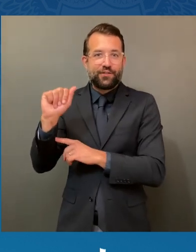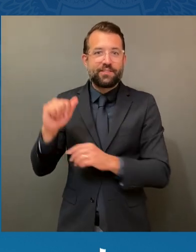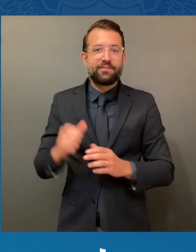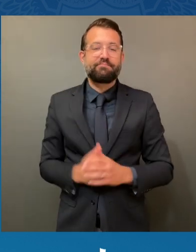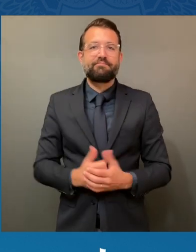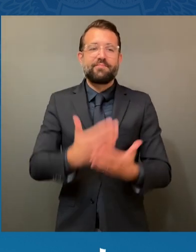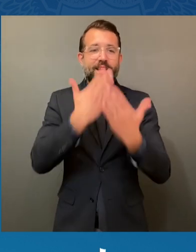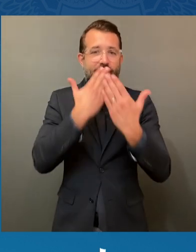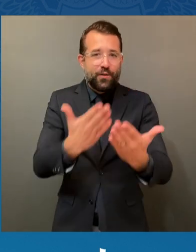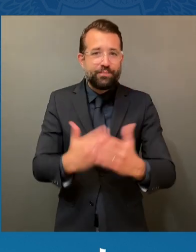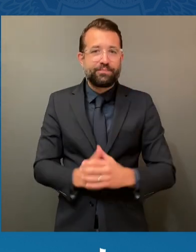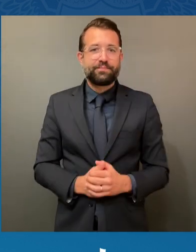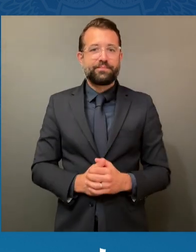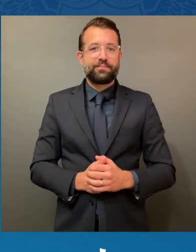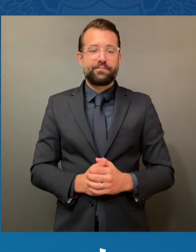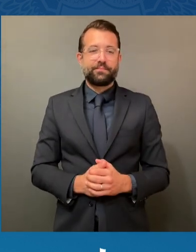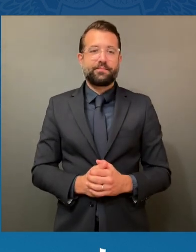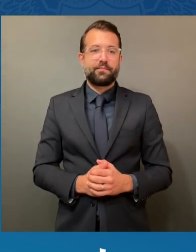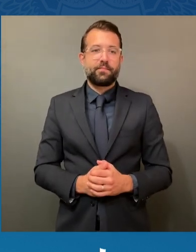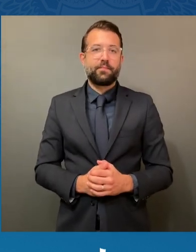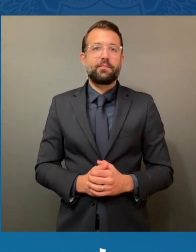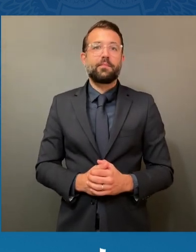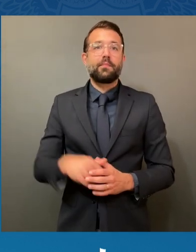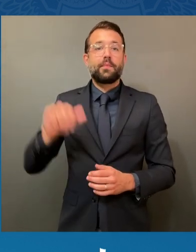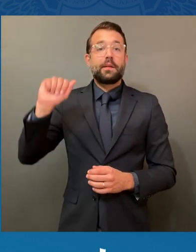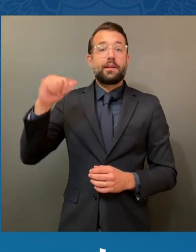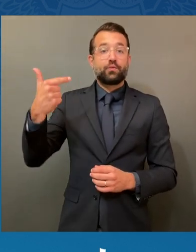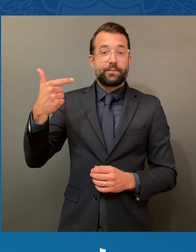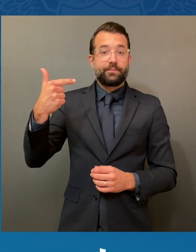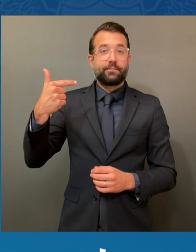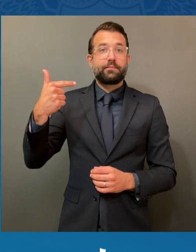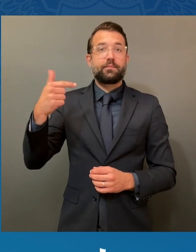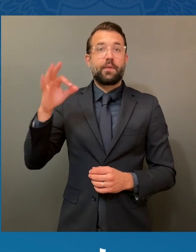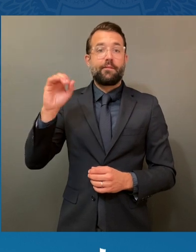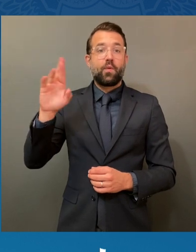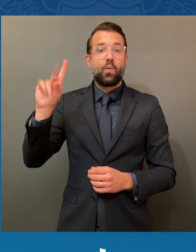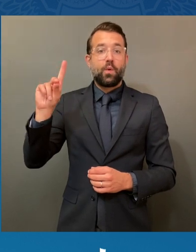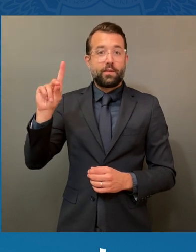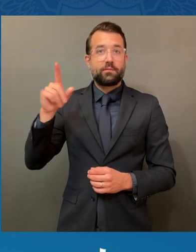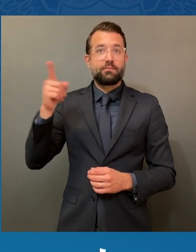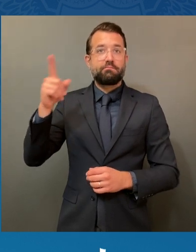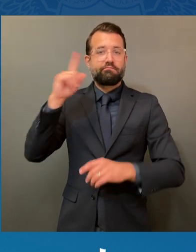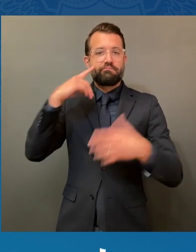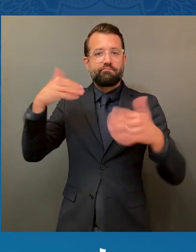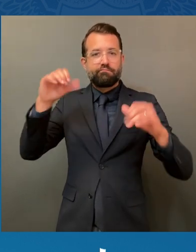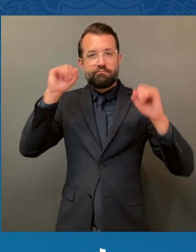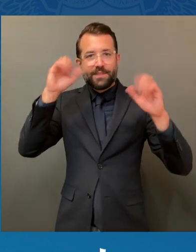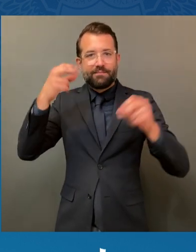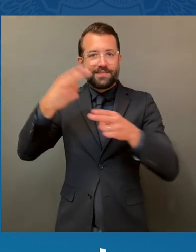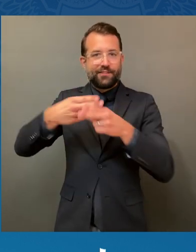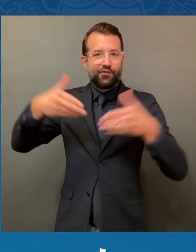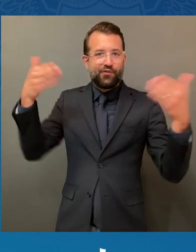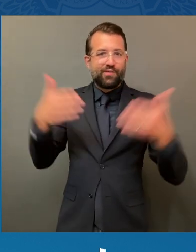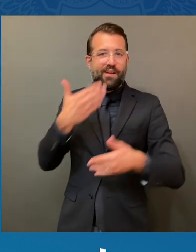General Ford, thank you for that incredible introduction and for your leadership. I remember that day so vividly